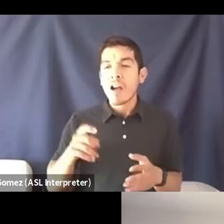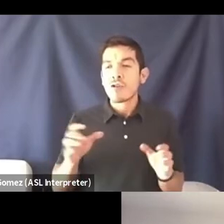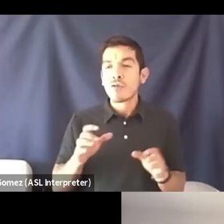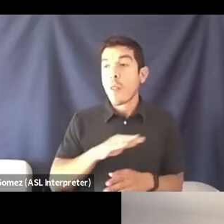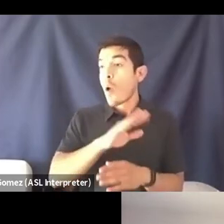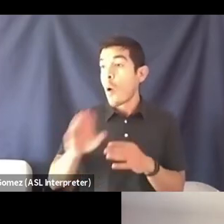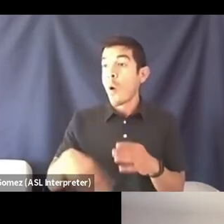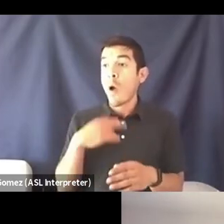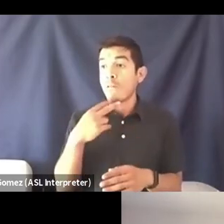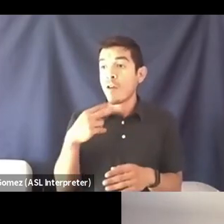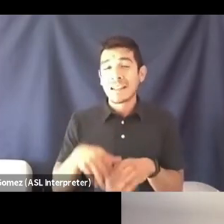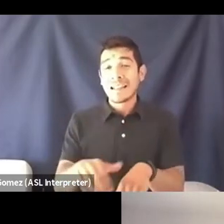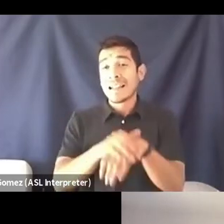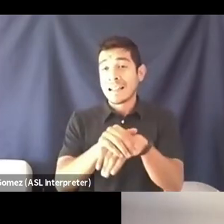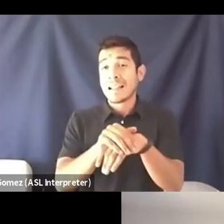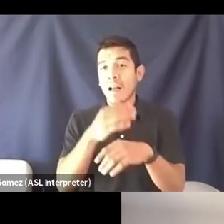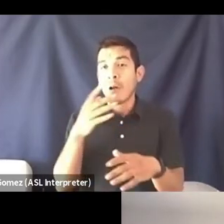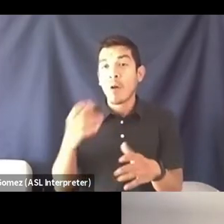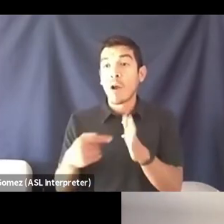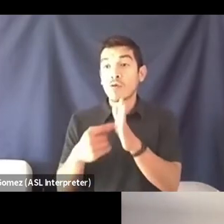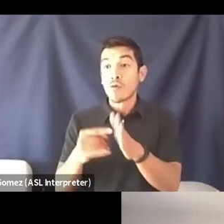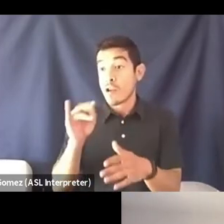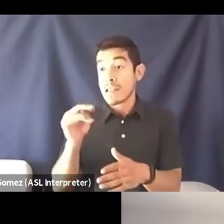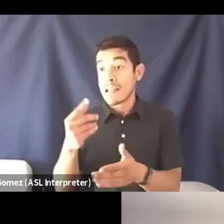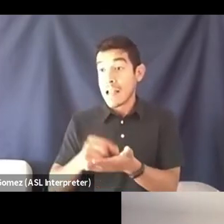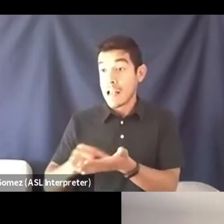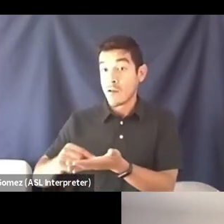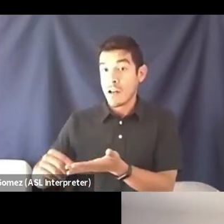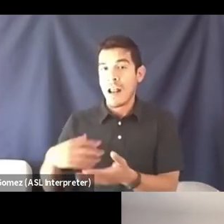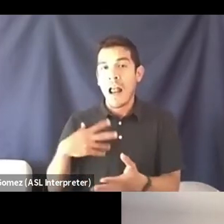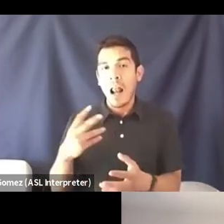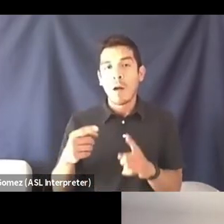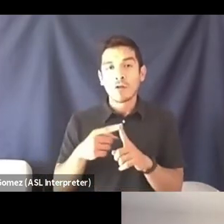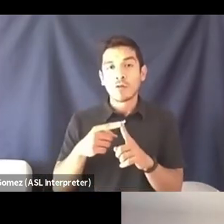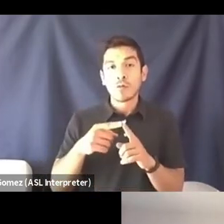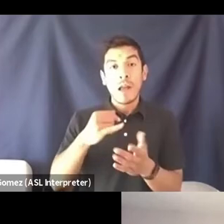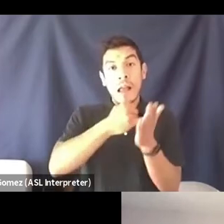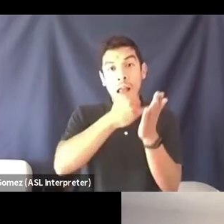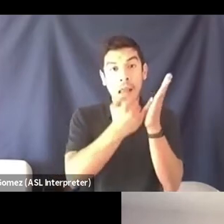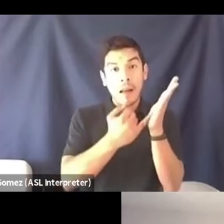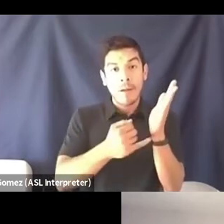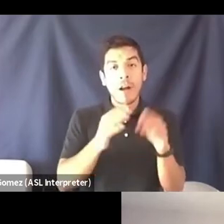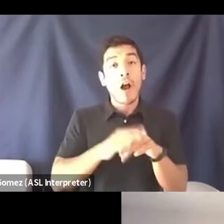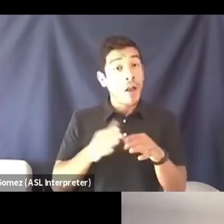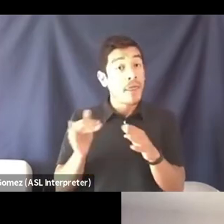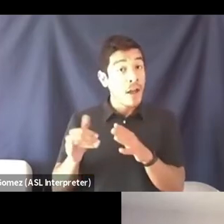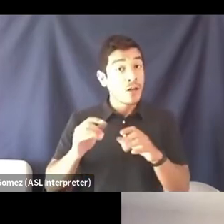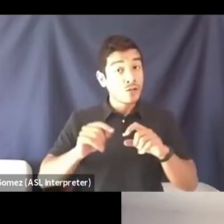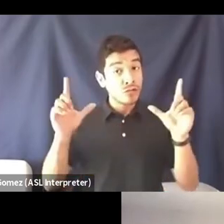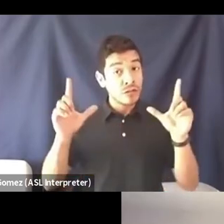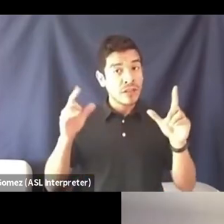Because we want to show Yingying's handwriting and we want to animate it on the screen. But if we have like subtitles,